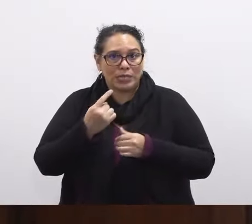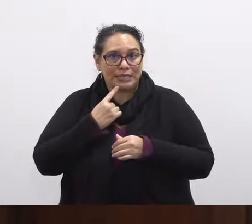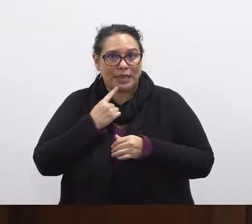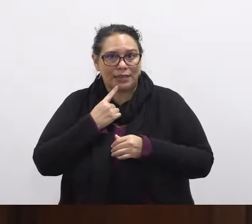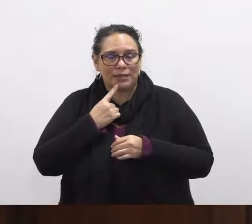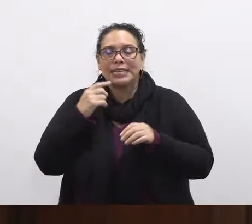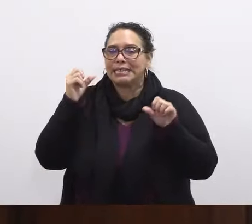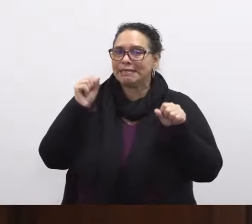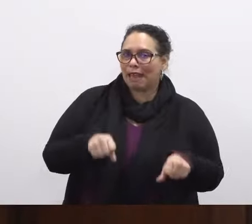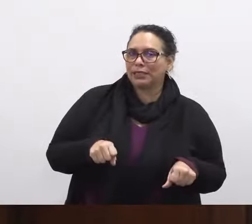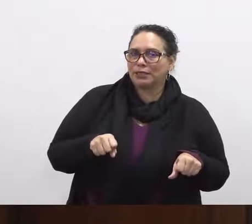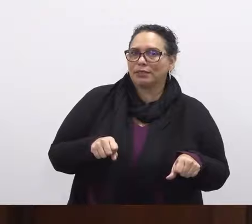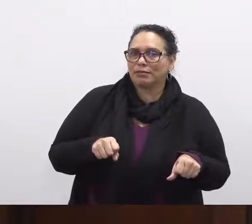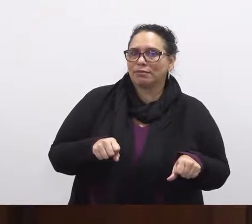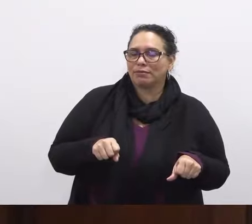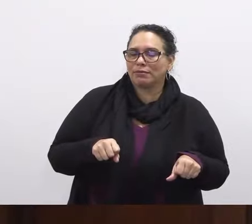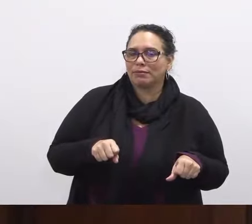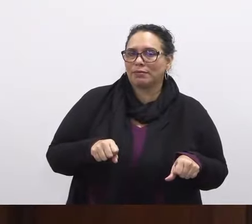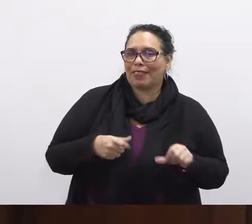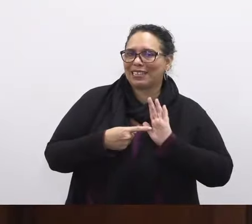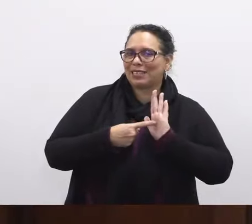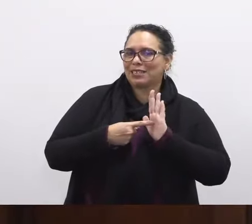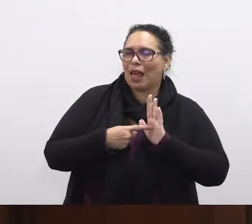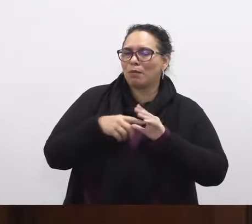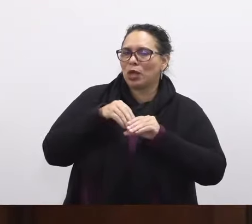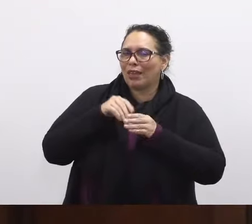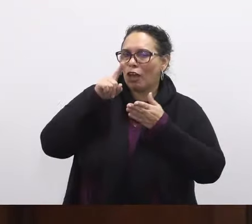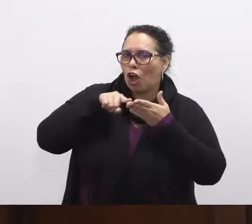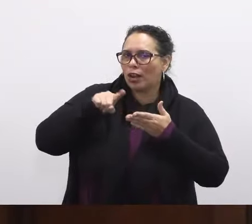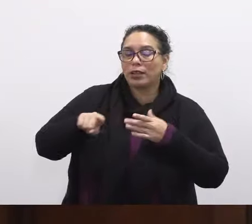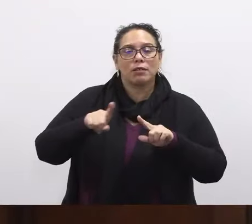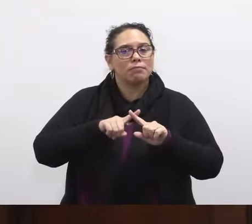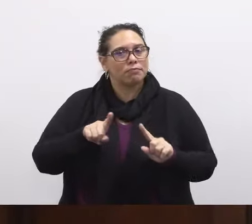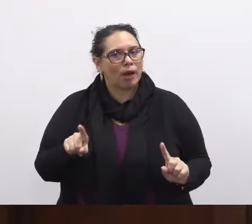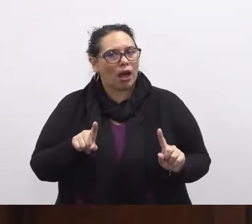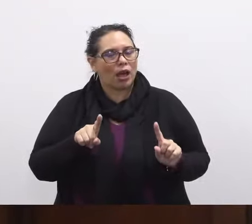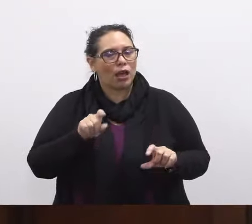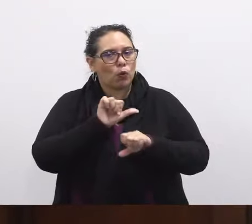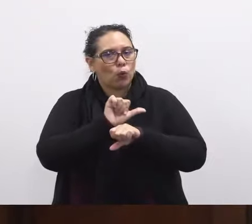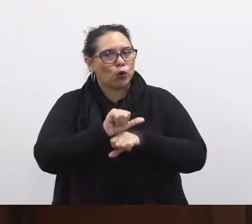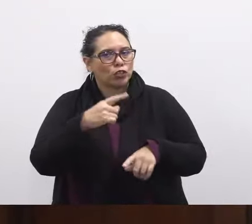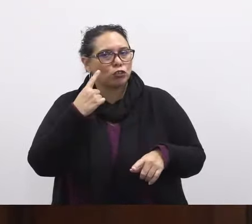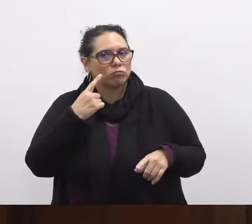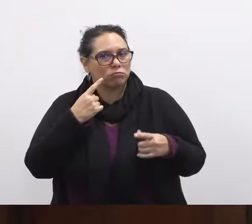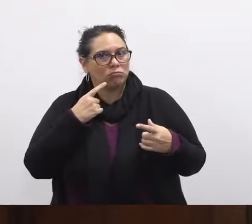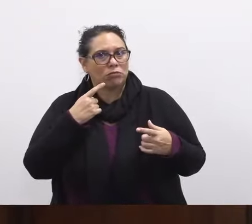Yes, we do. But it works for our students and their learning. So, thank you to this community